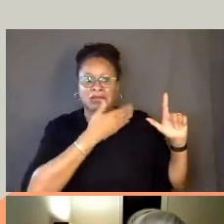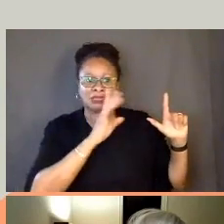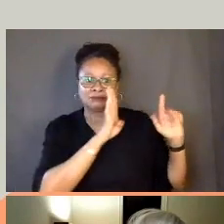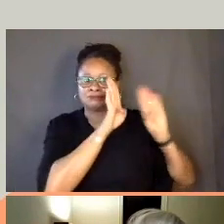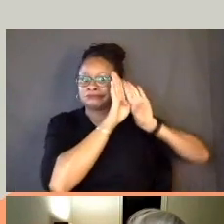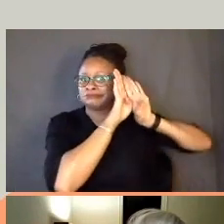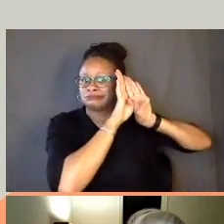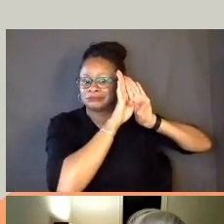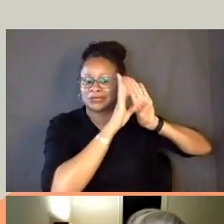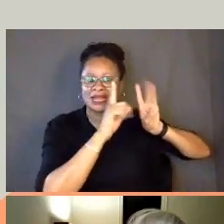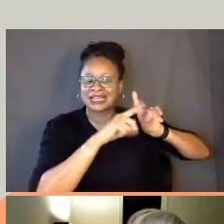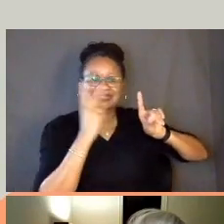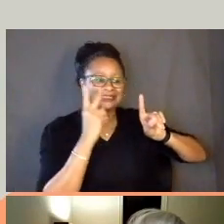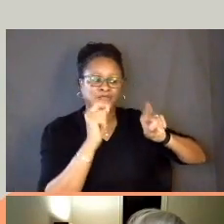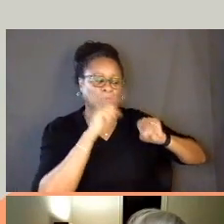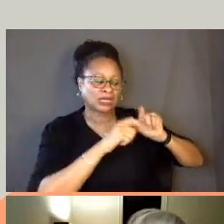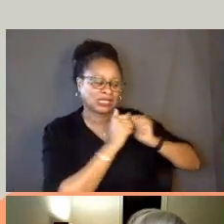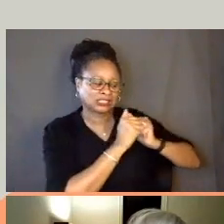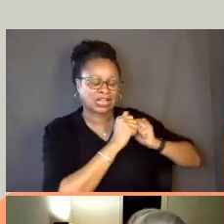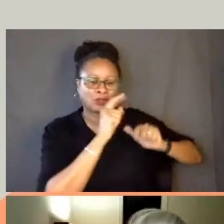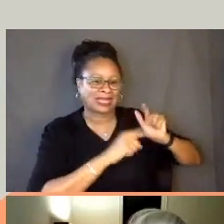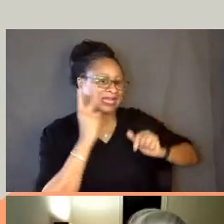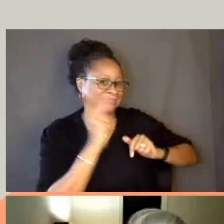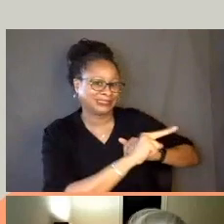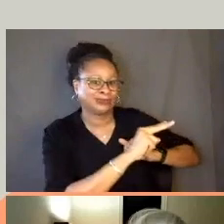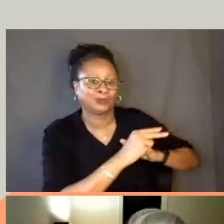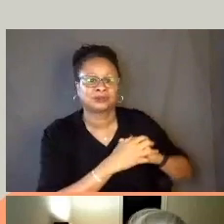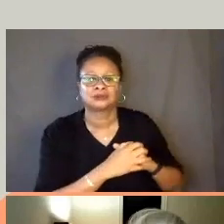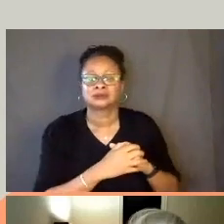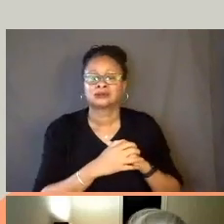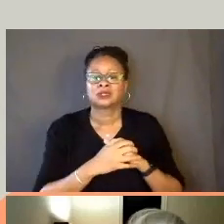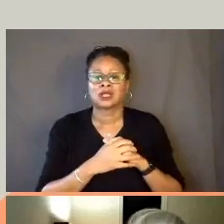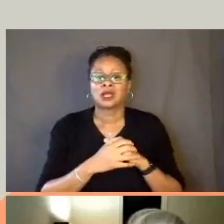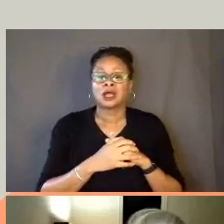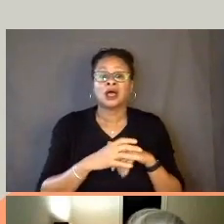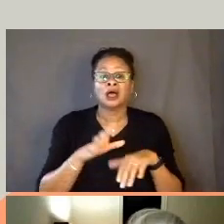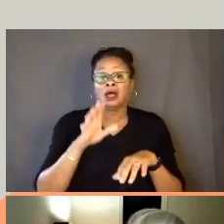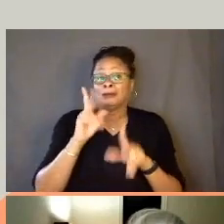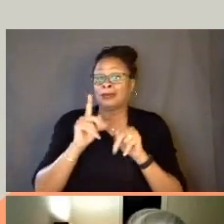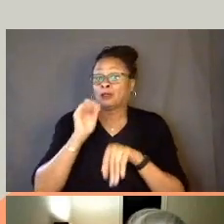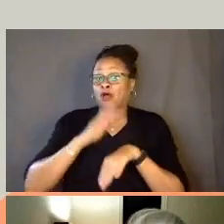we're not going to be together. And then the ones that are on my right--